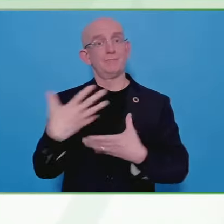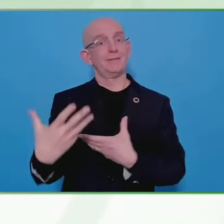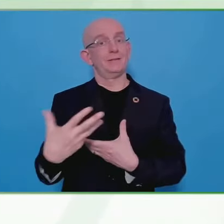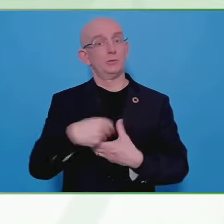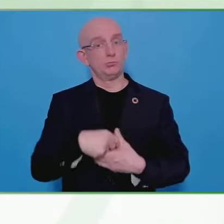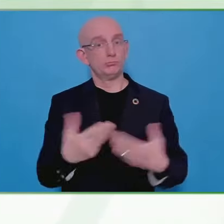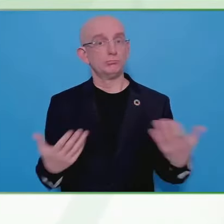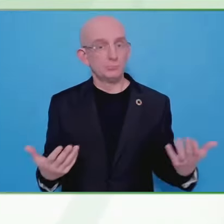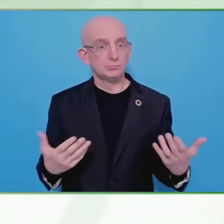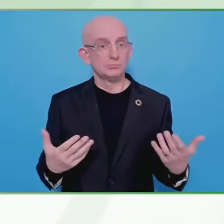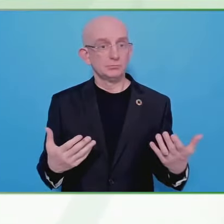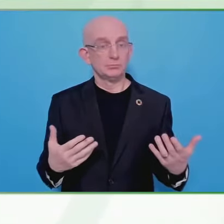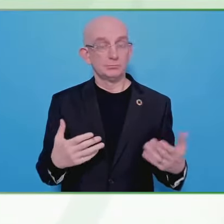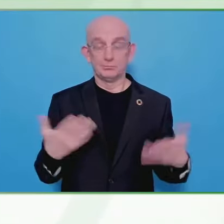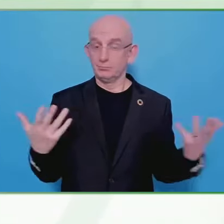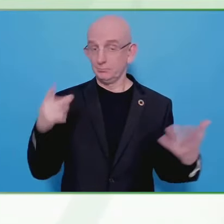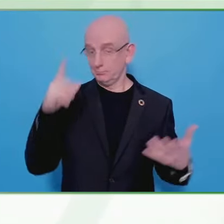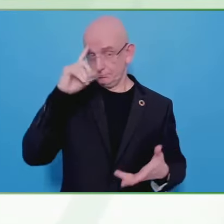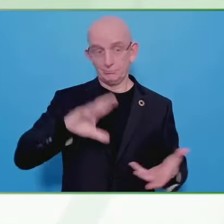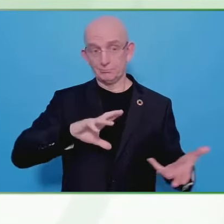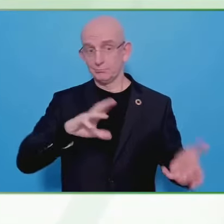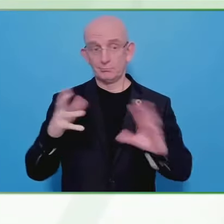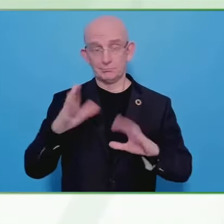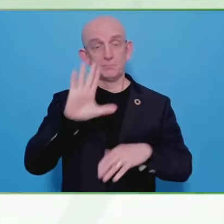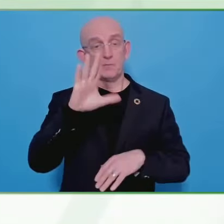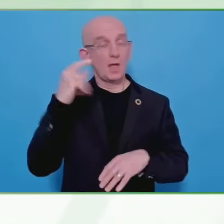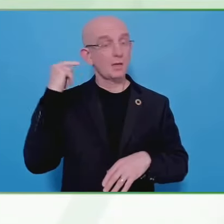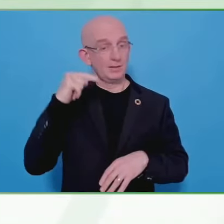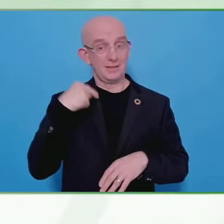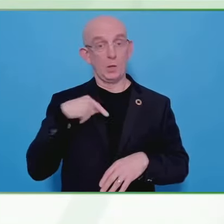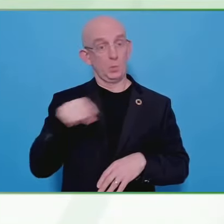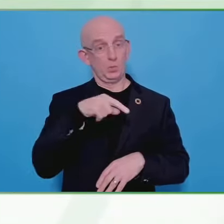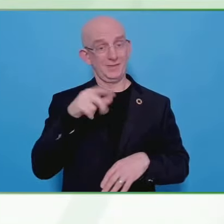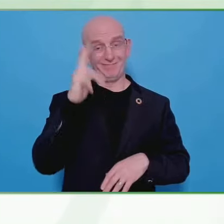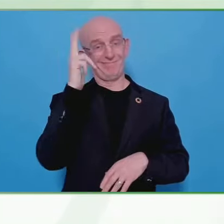actively dying so I got appropriately distracted in that time.